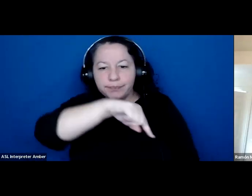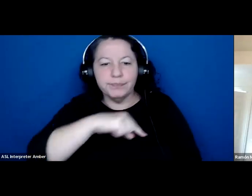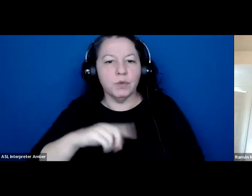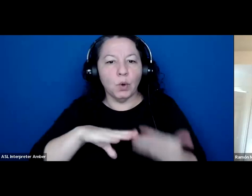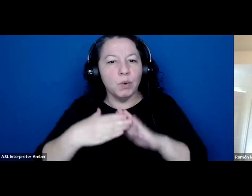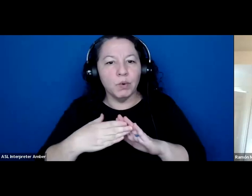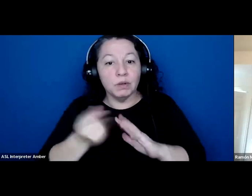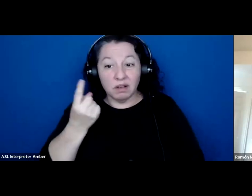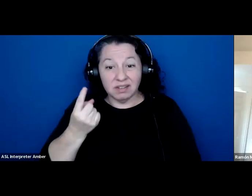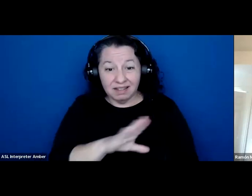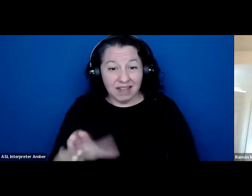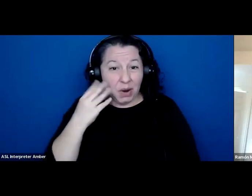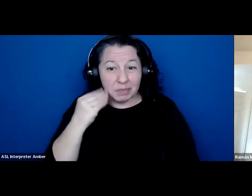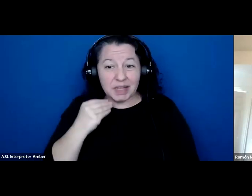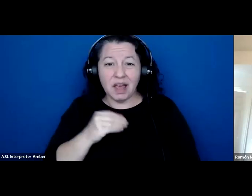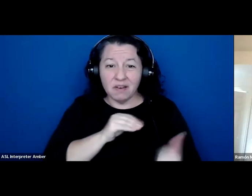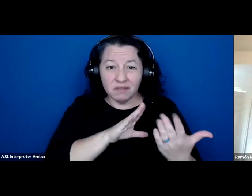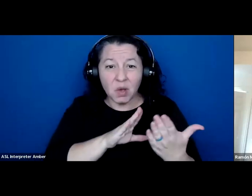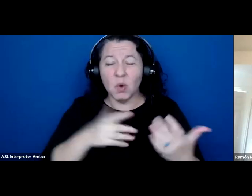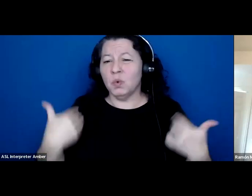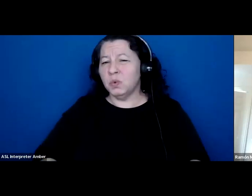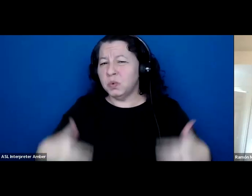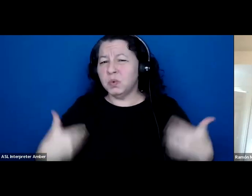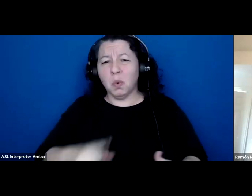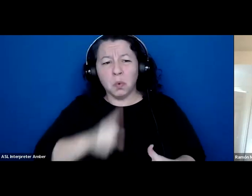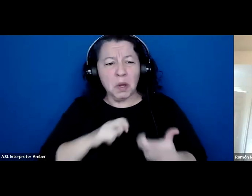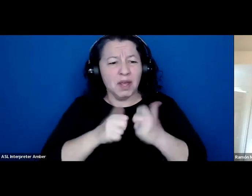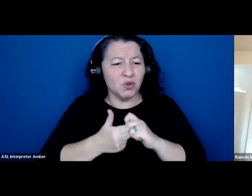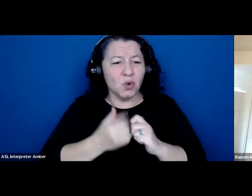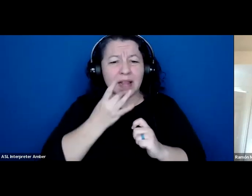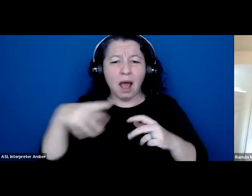they were facing very real, real issues. Their lights were being shut off, their water was being shut off.